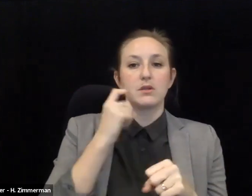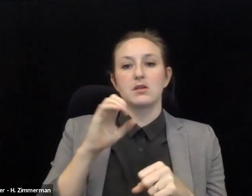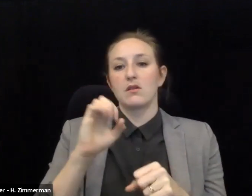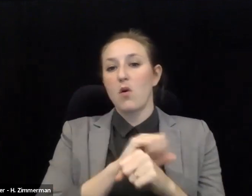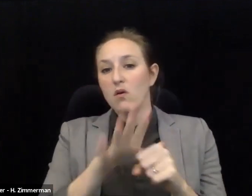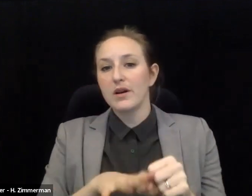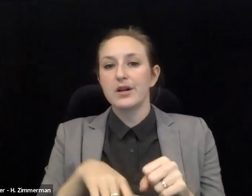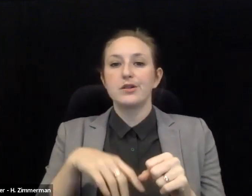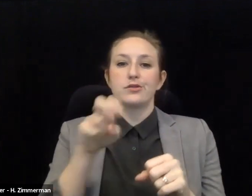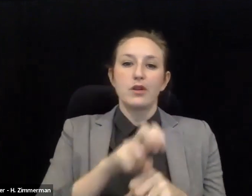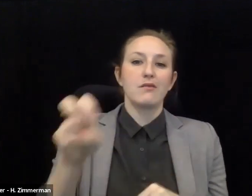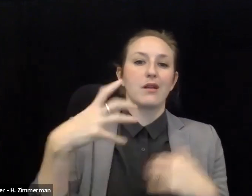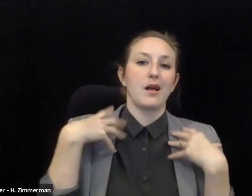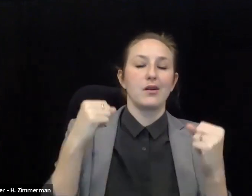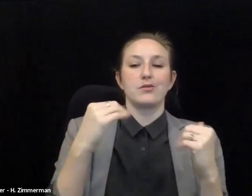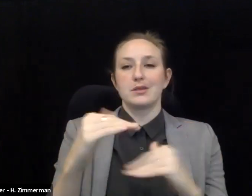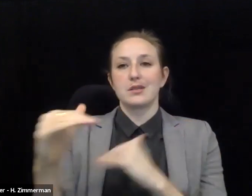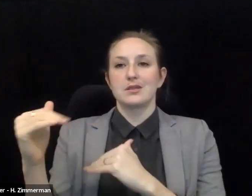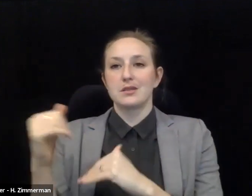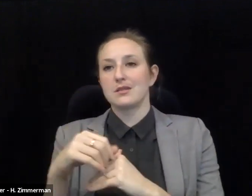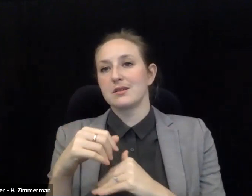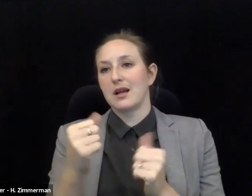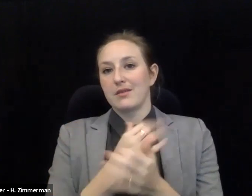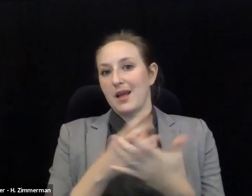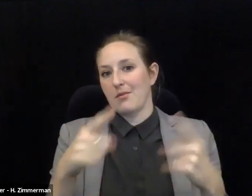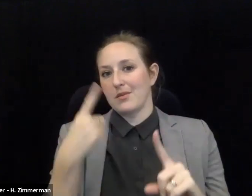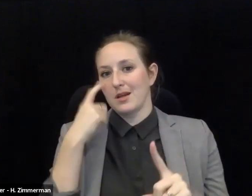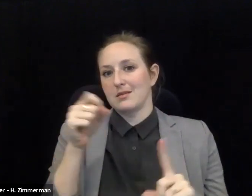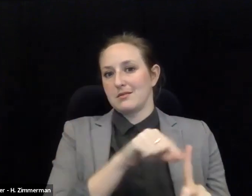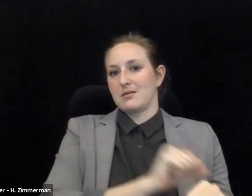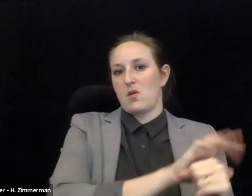And everything that has come from that. World learning